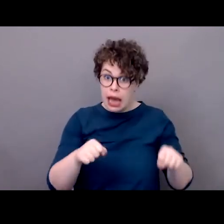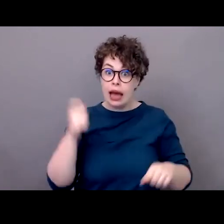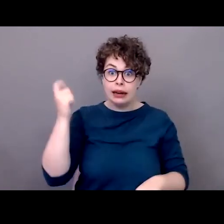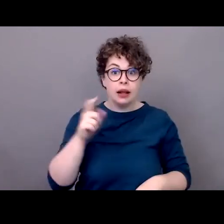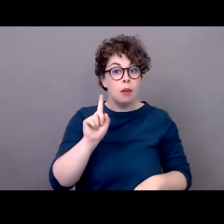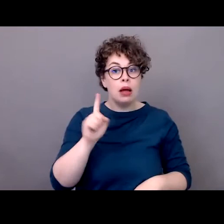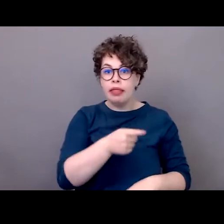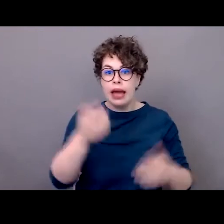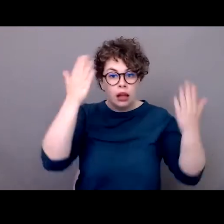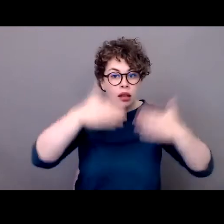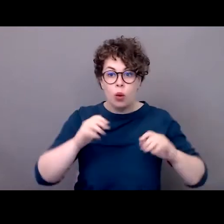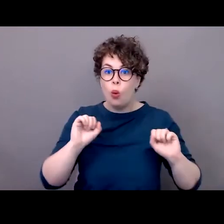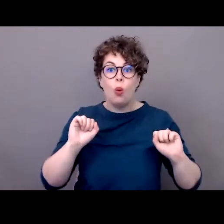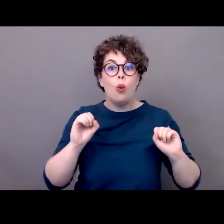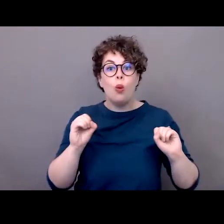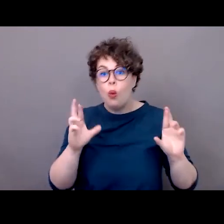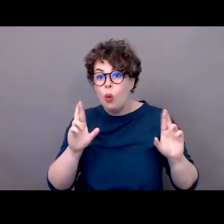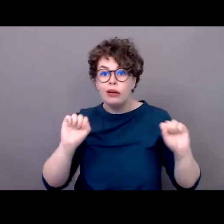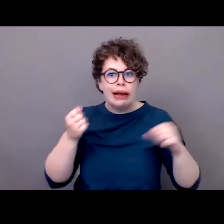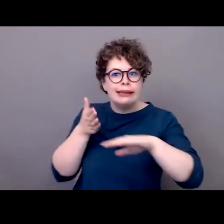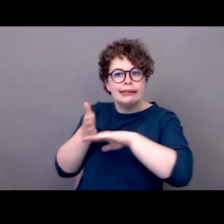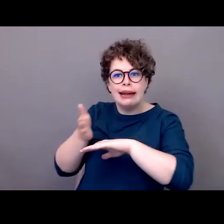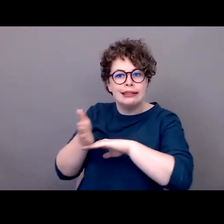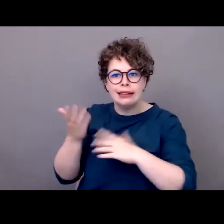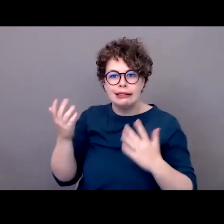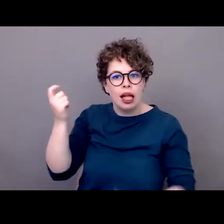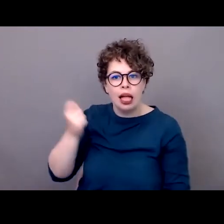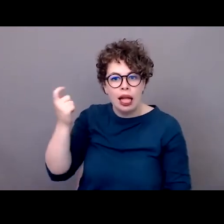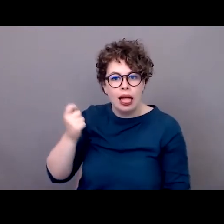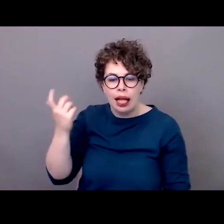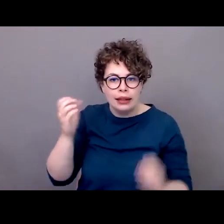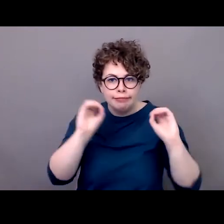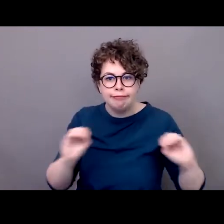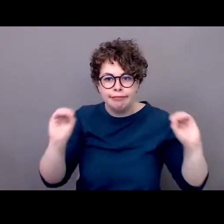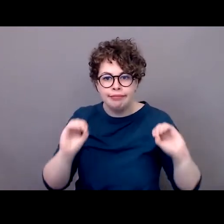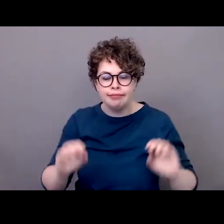A third question is then, does it work? Should we try to scale up this disability allowance?